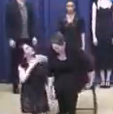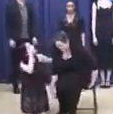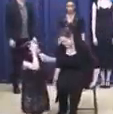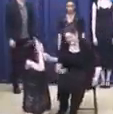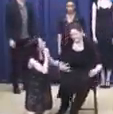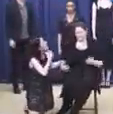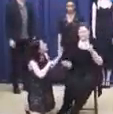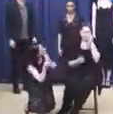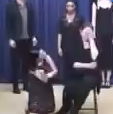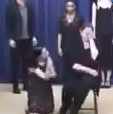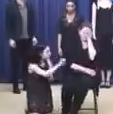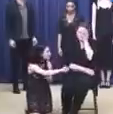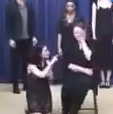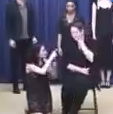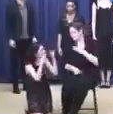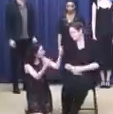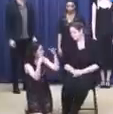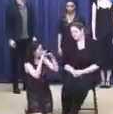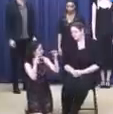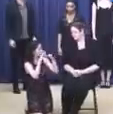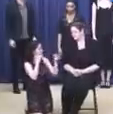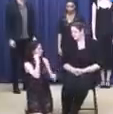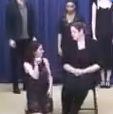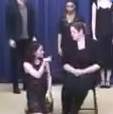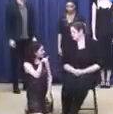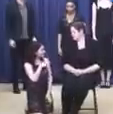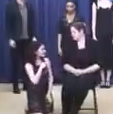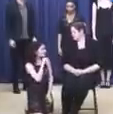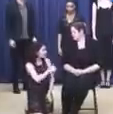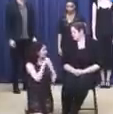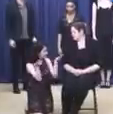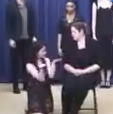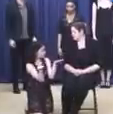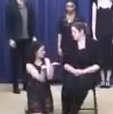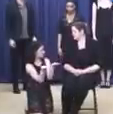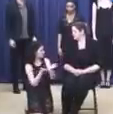Lay my head in your lap. You can talk as if weren’t even here.